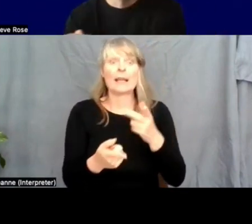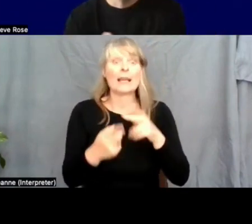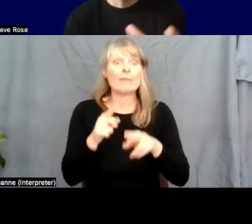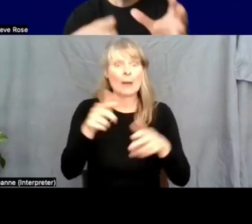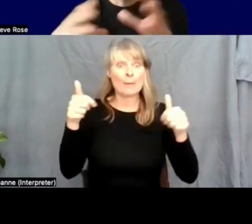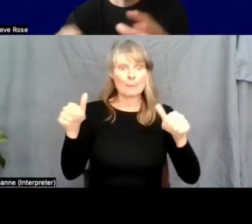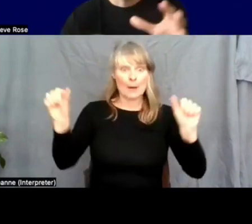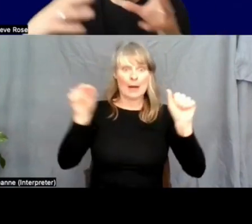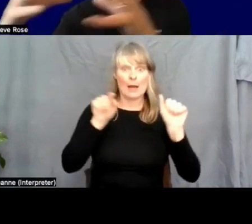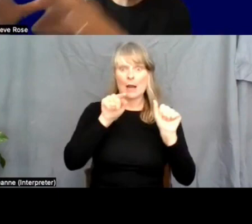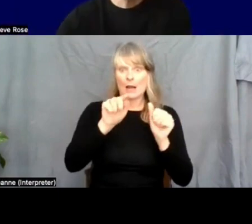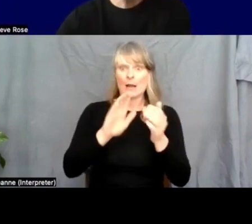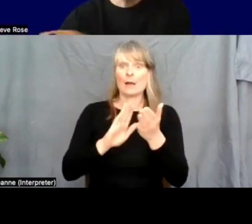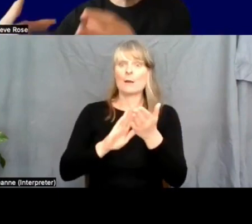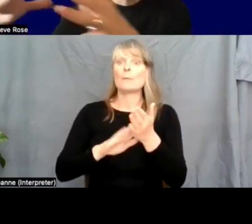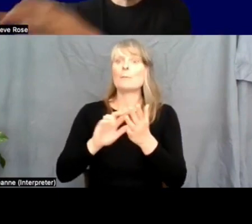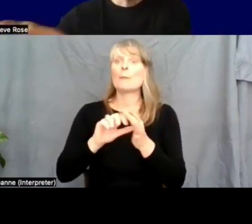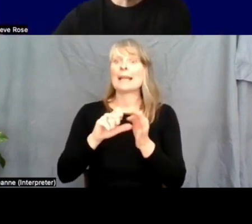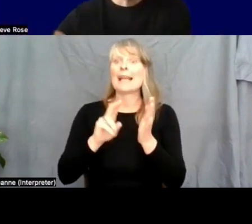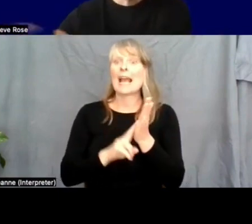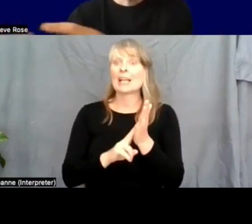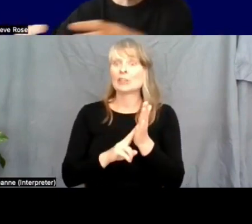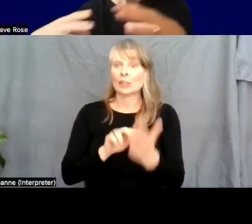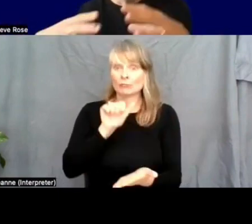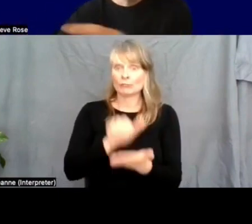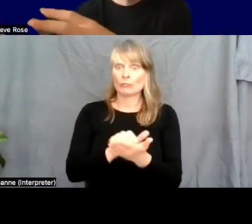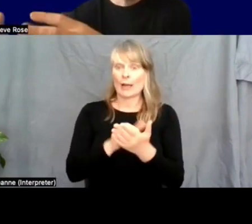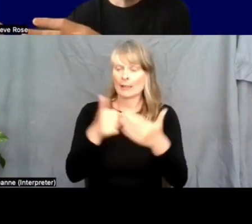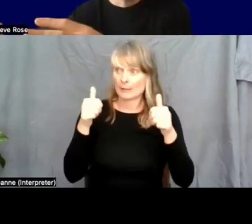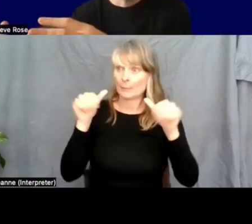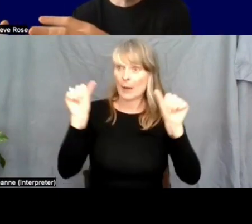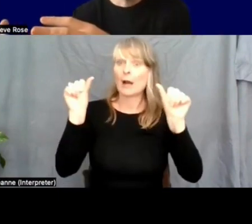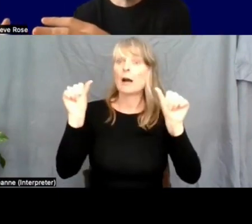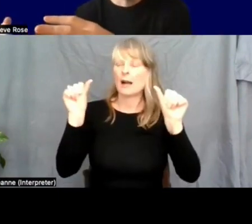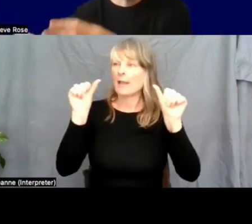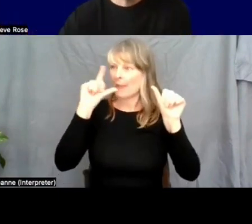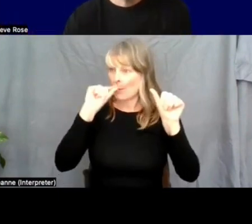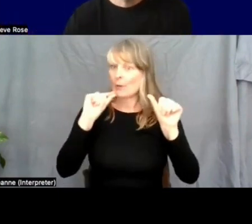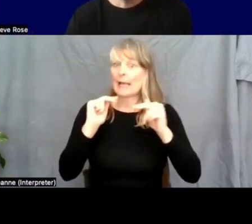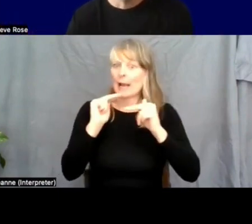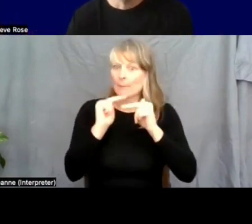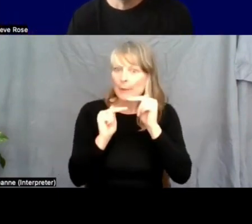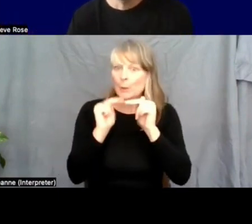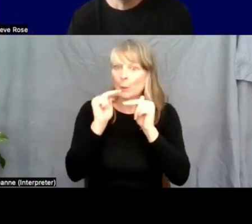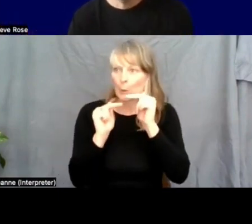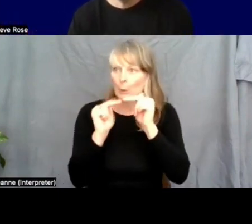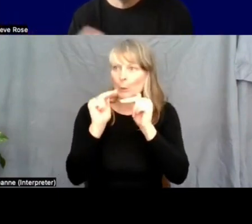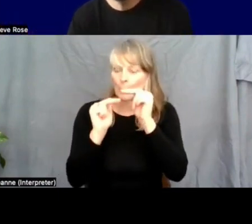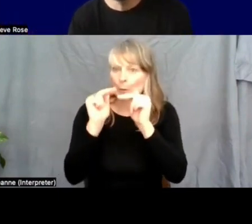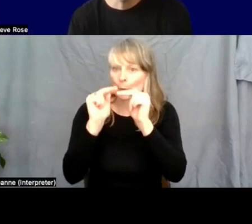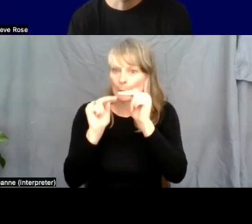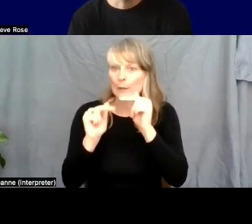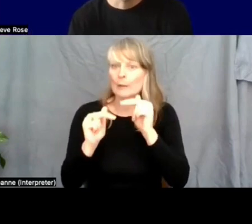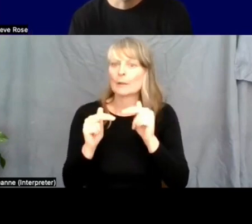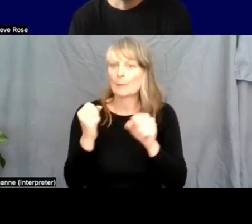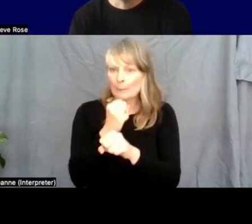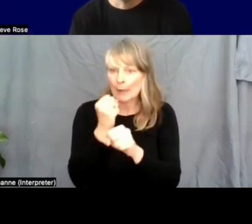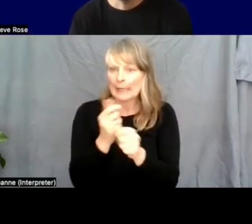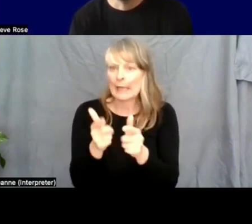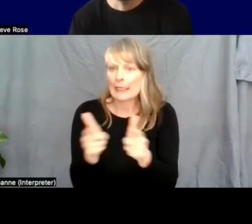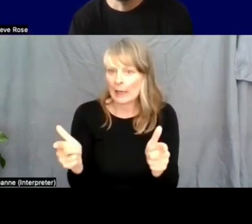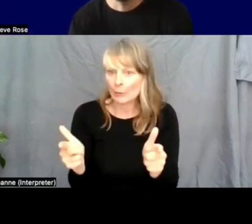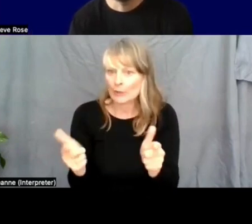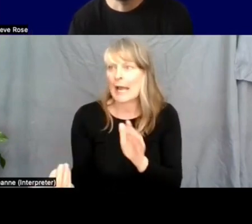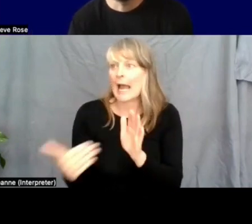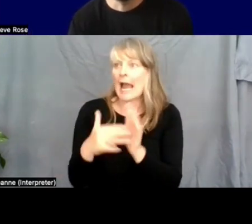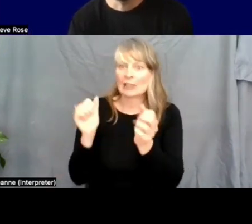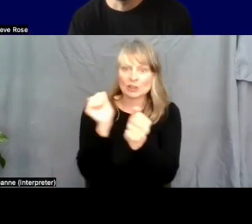language or some possibility of developing some sort of shared use of gestures and individual expressions.